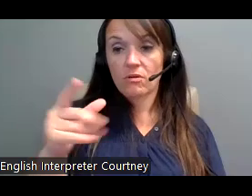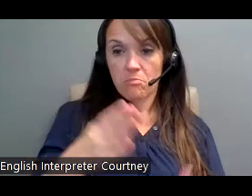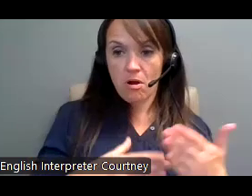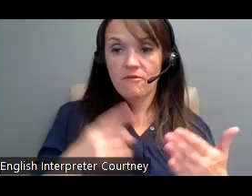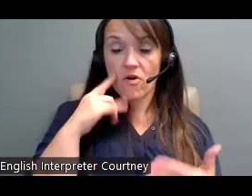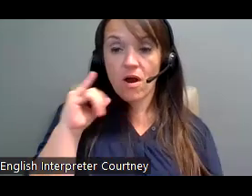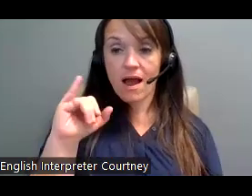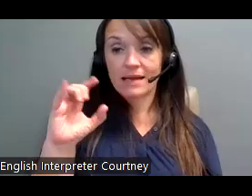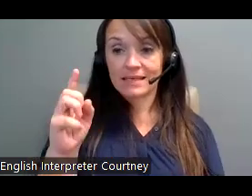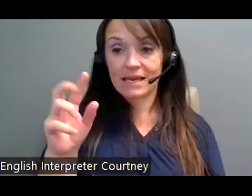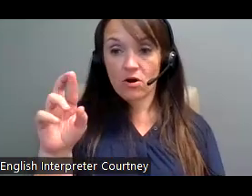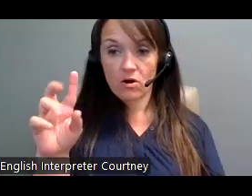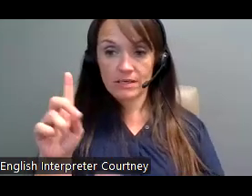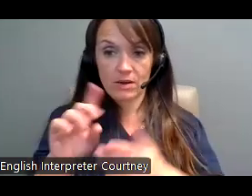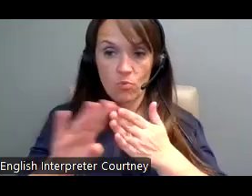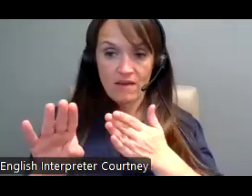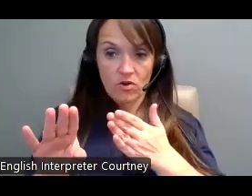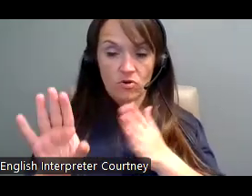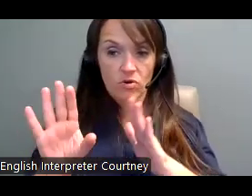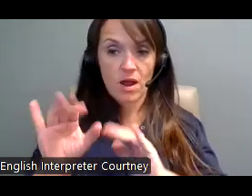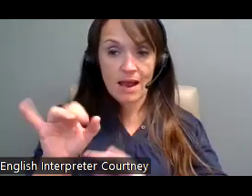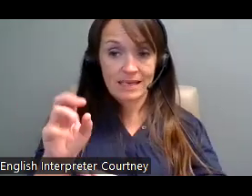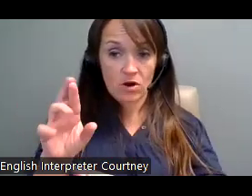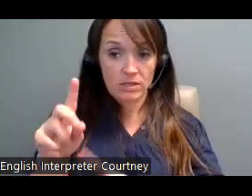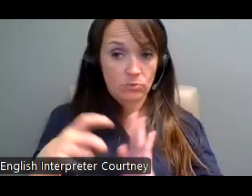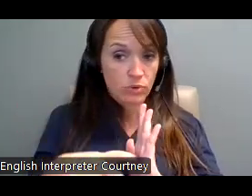the funds used the help in the community? MARGIE MOORE-WILLIAMSON: